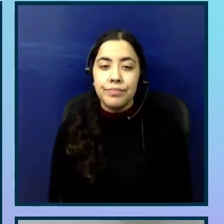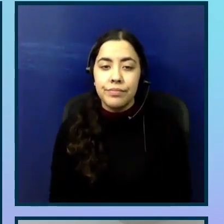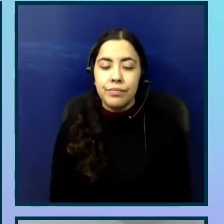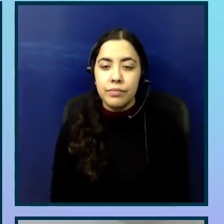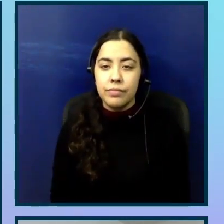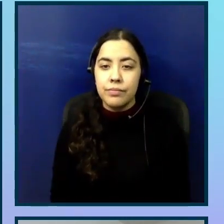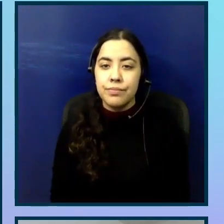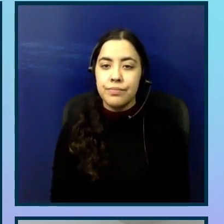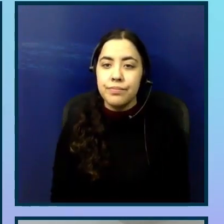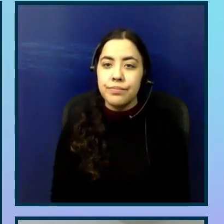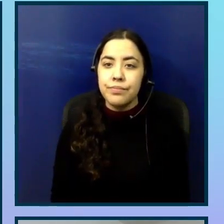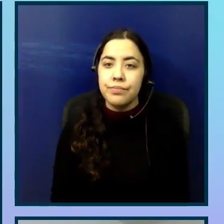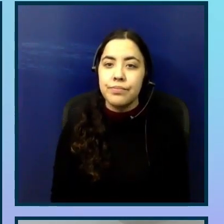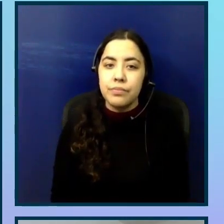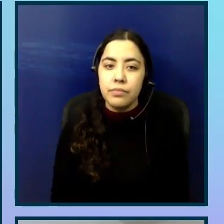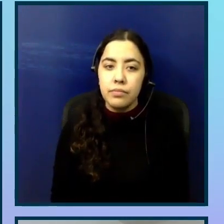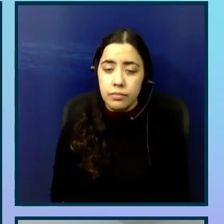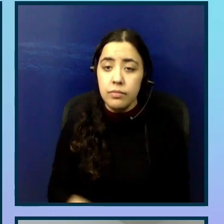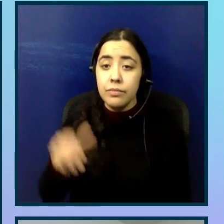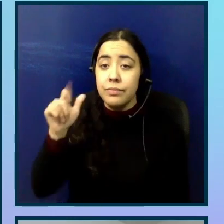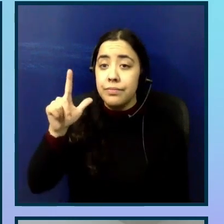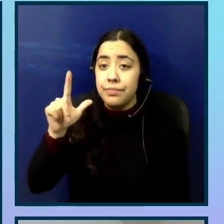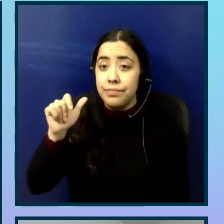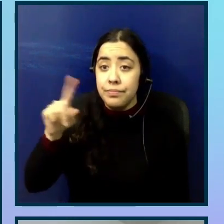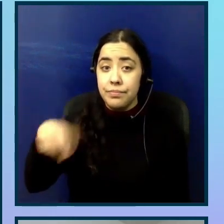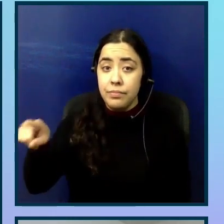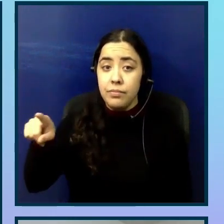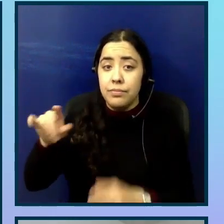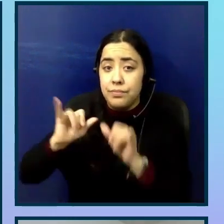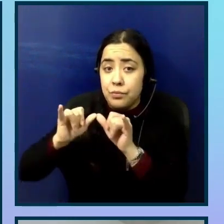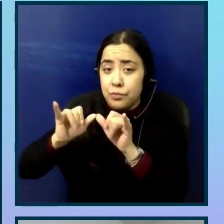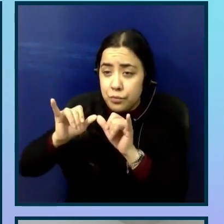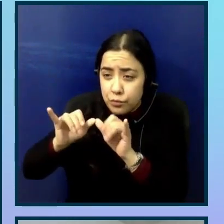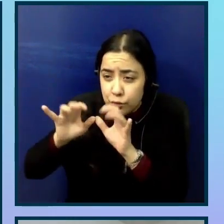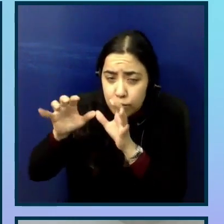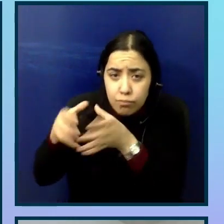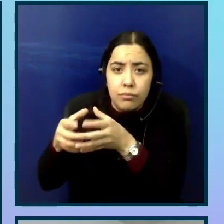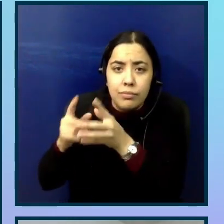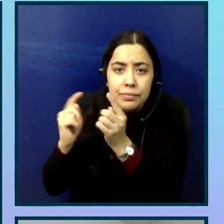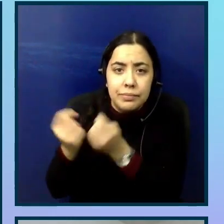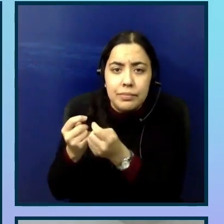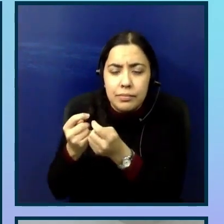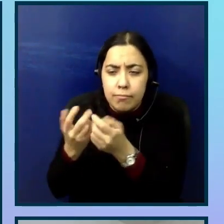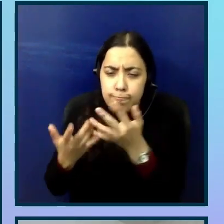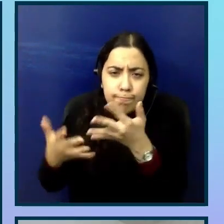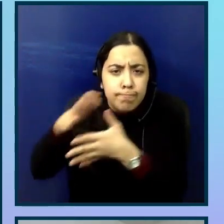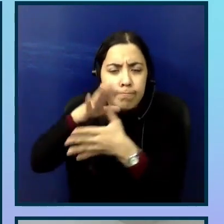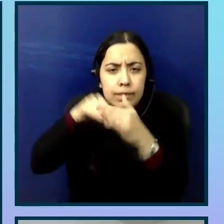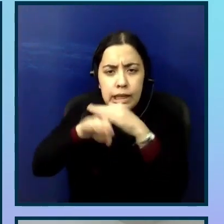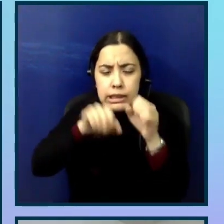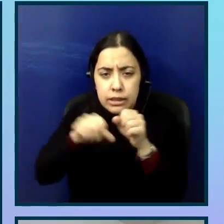The LA-Z Engineering team has been working to be more accessibility focused which we really amped up in 2019